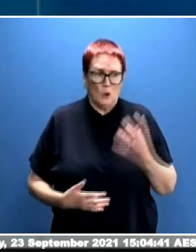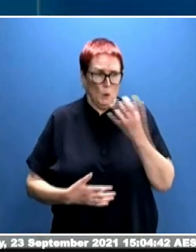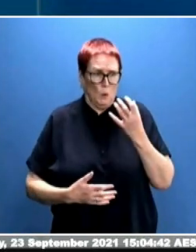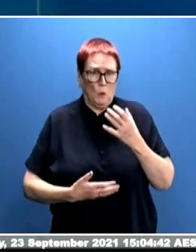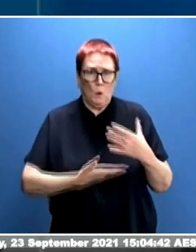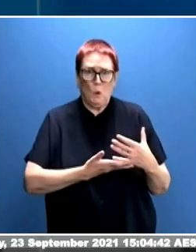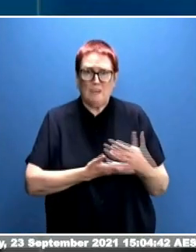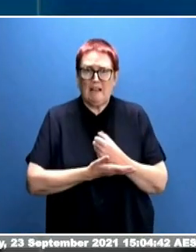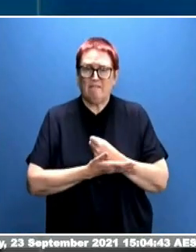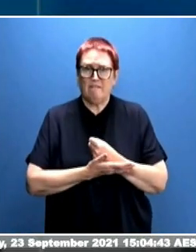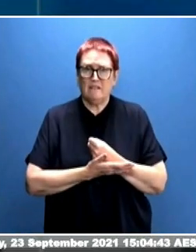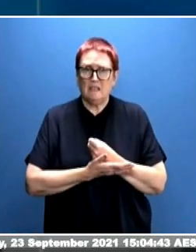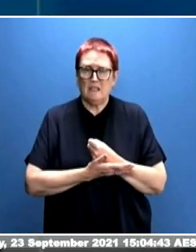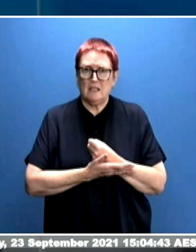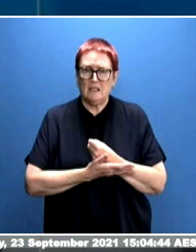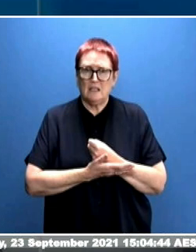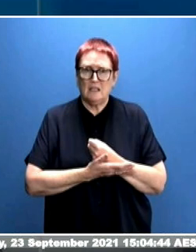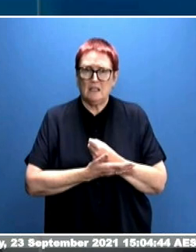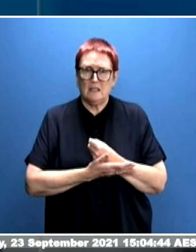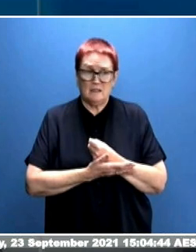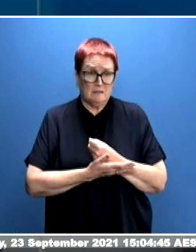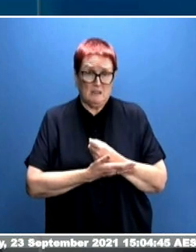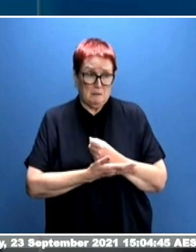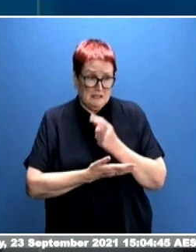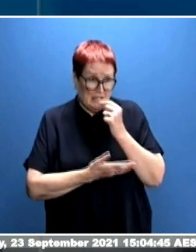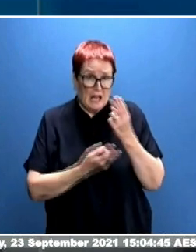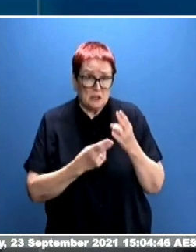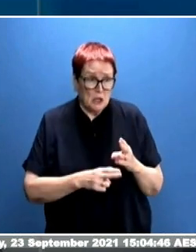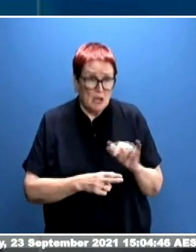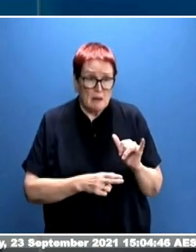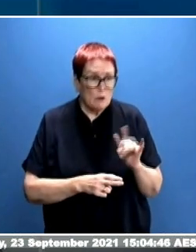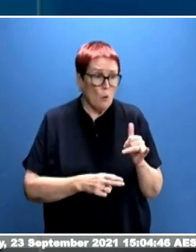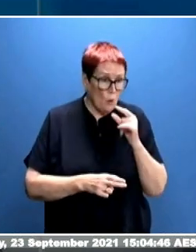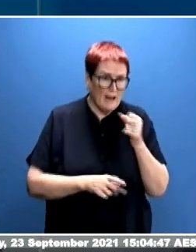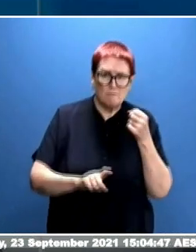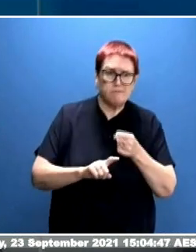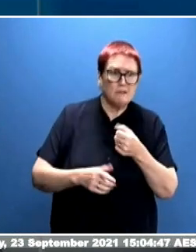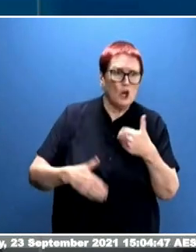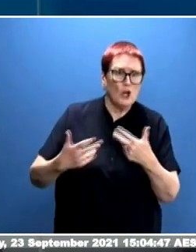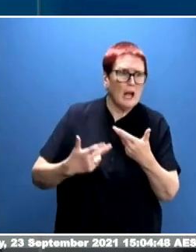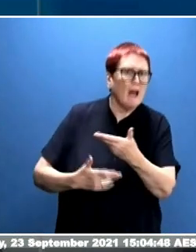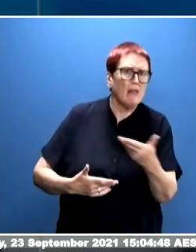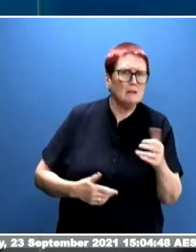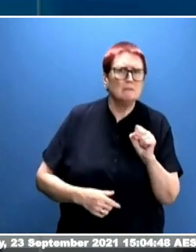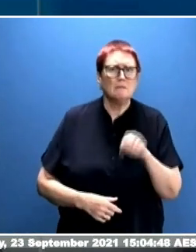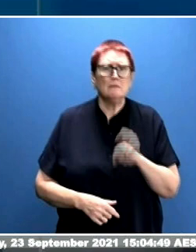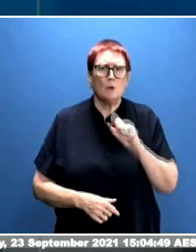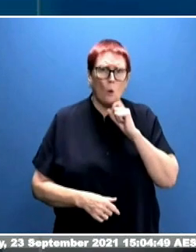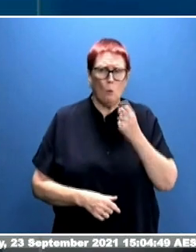not their wellbeing but their life and safety is at risk, all others are at risk, then yes, that would be eligible.